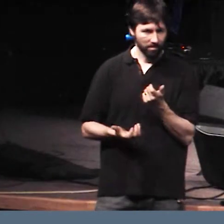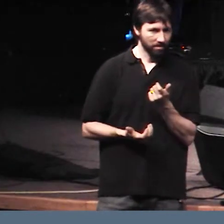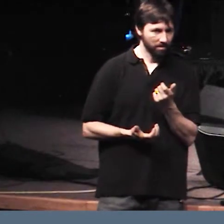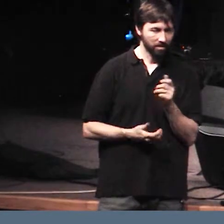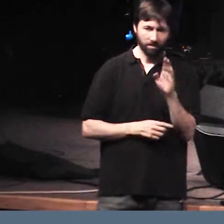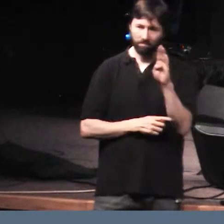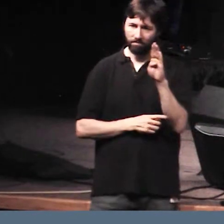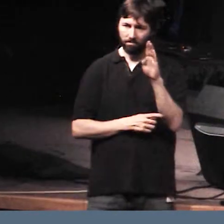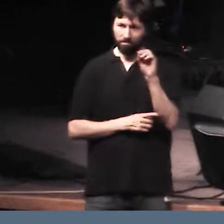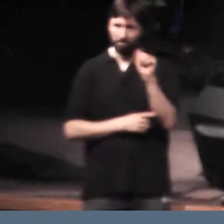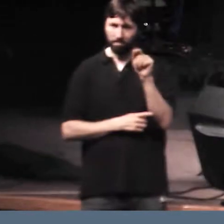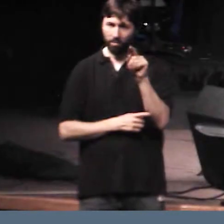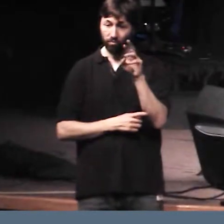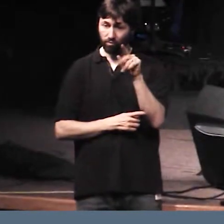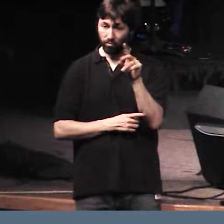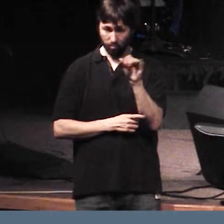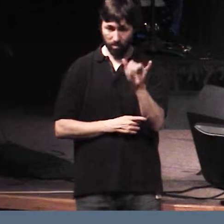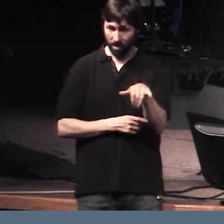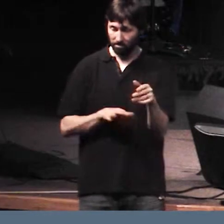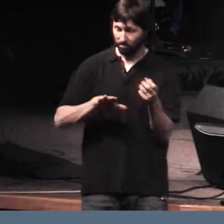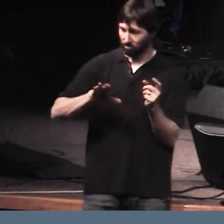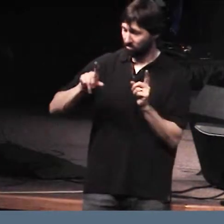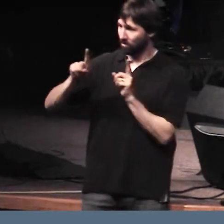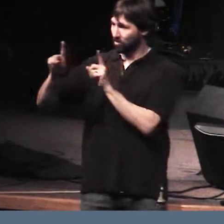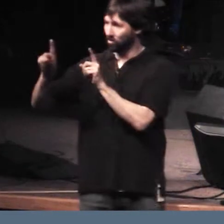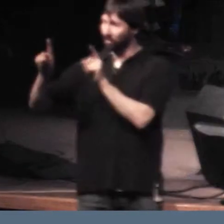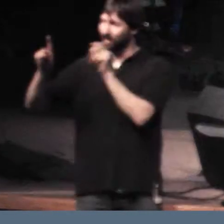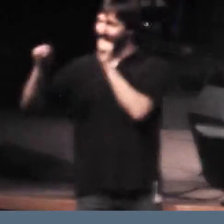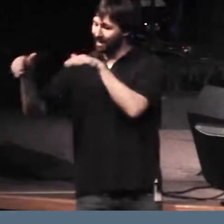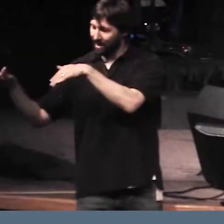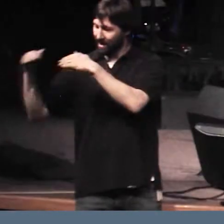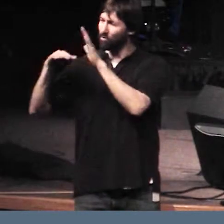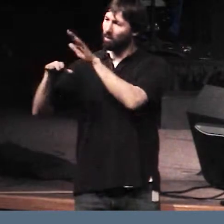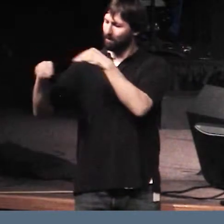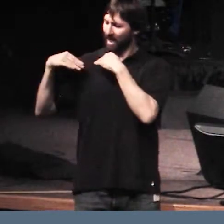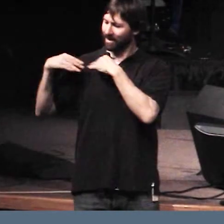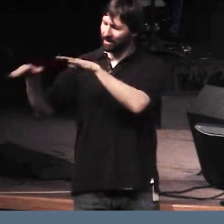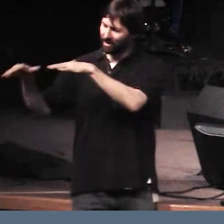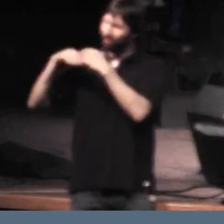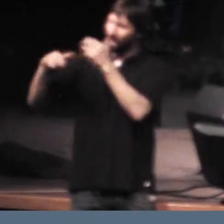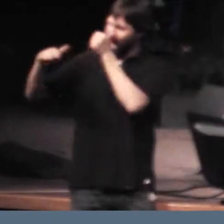Boaz says Ruth does exactly that she goes up and says can I be covered by your blanket can I be under your protection